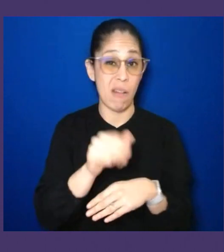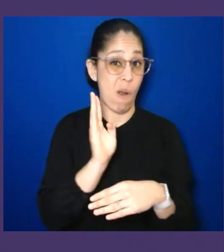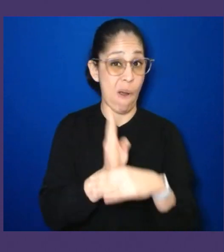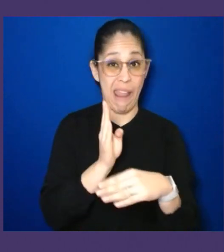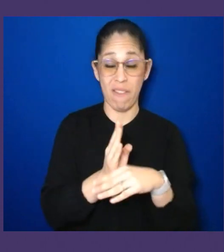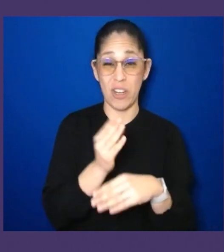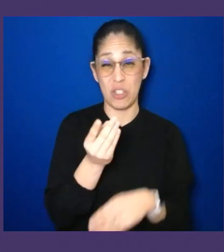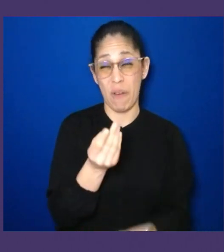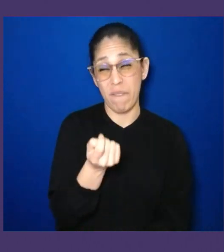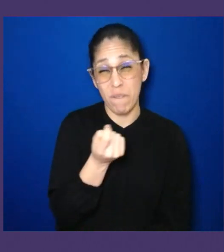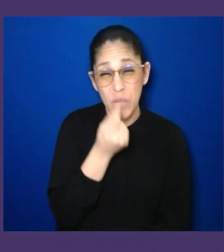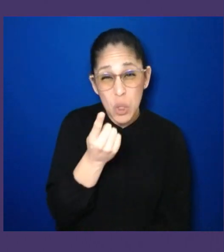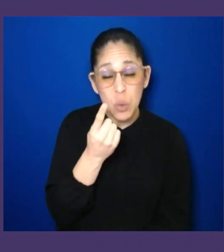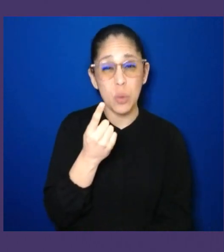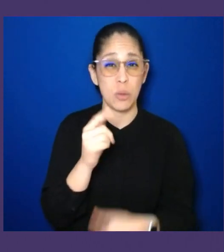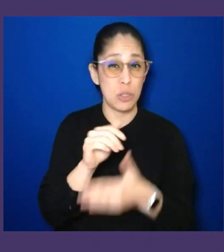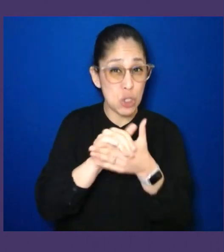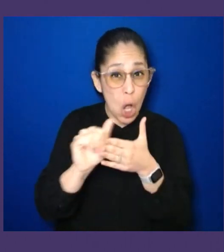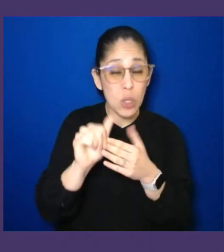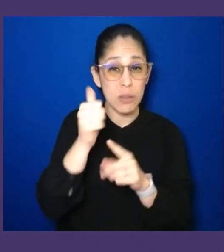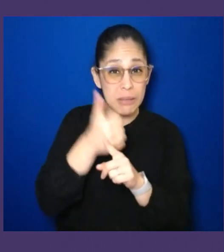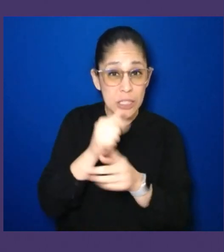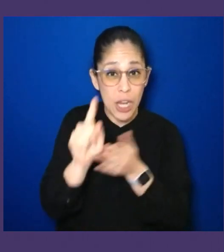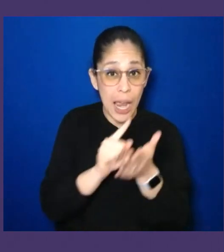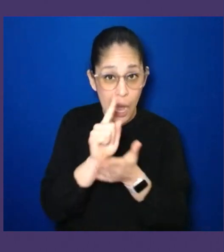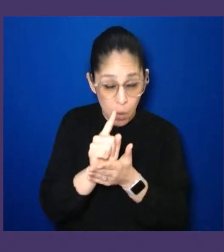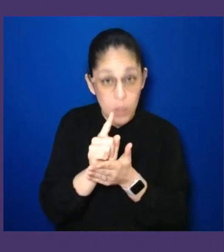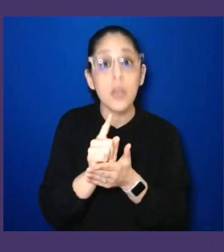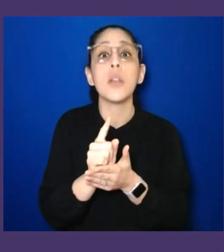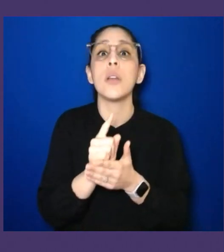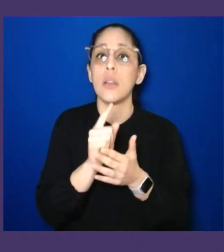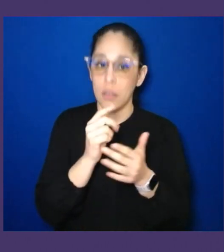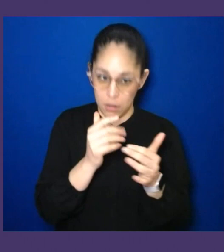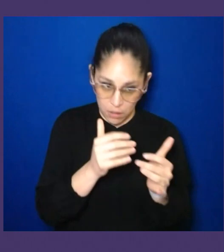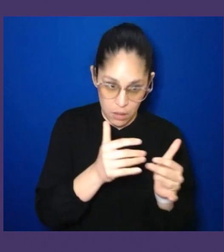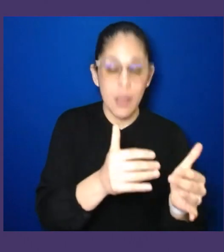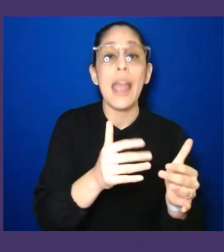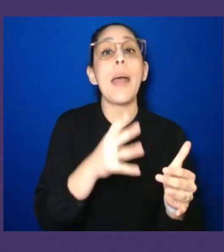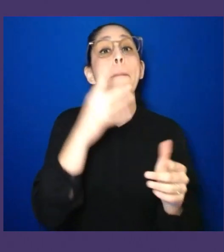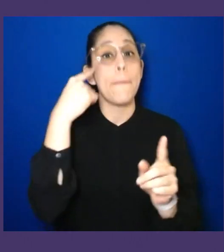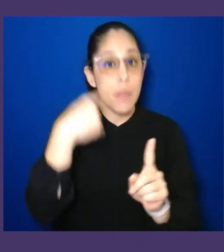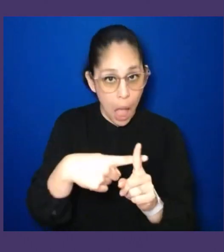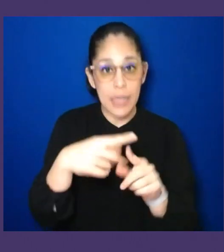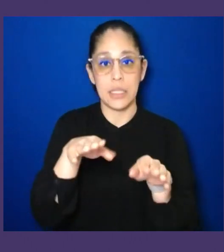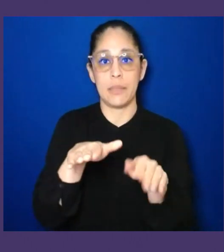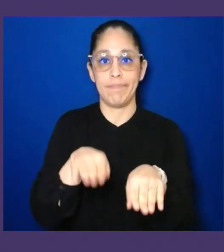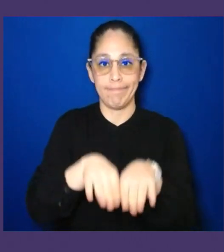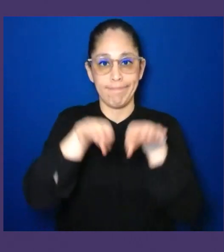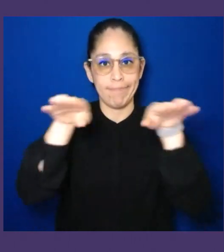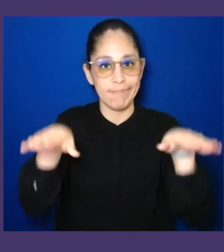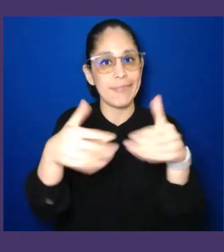They are then placed in segregated housing together with other disabled people that they